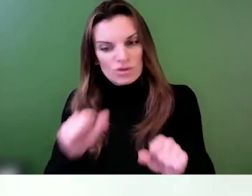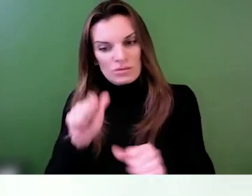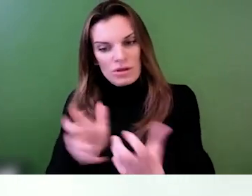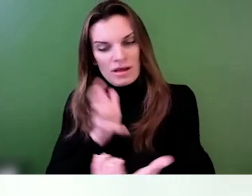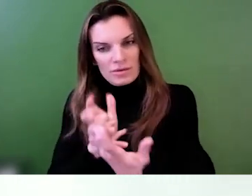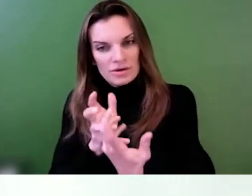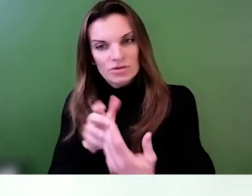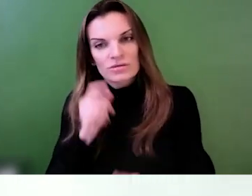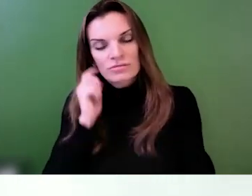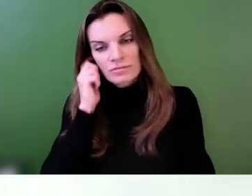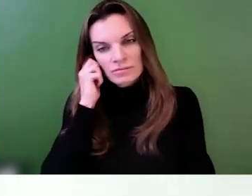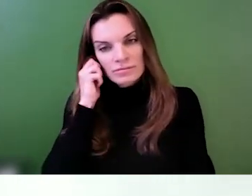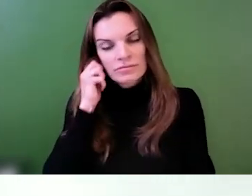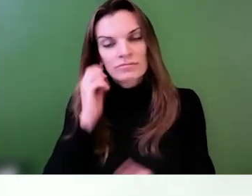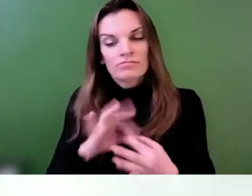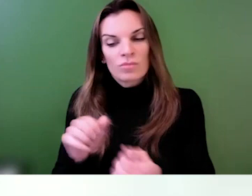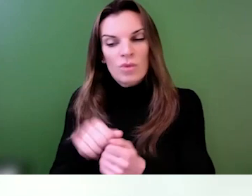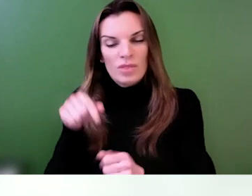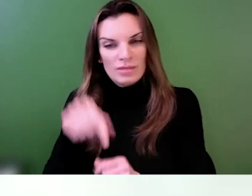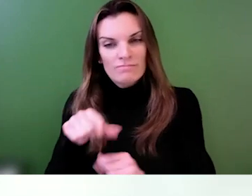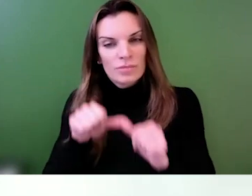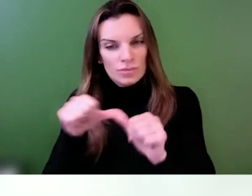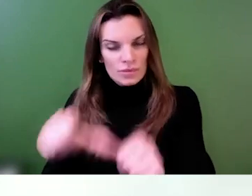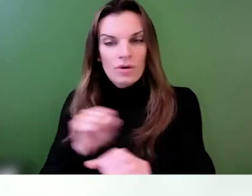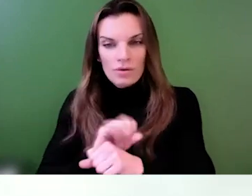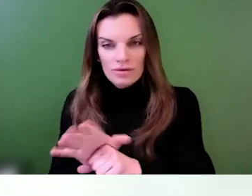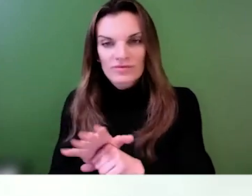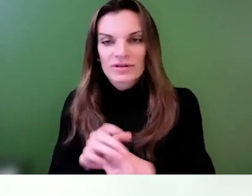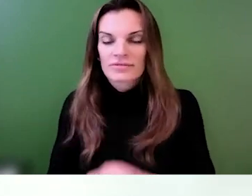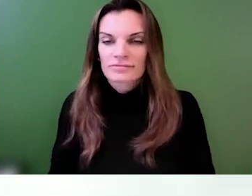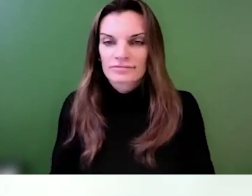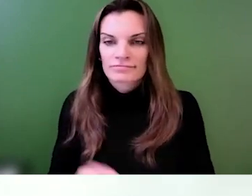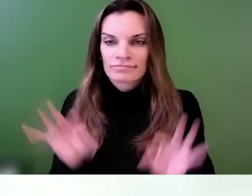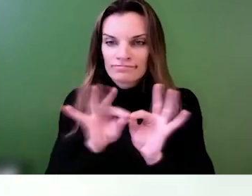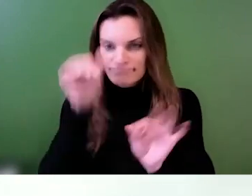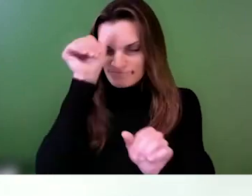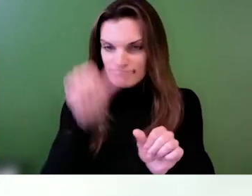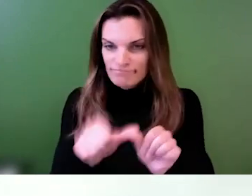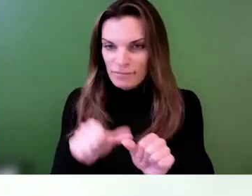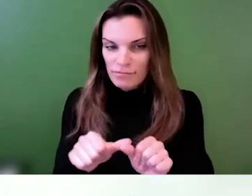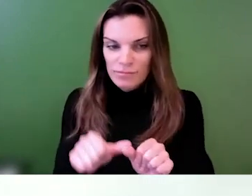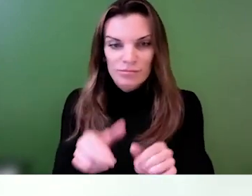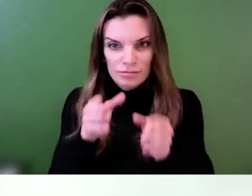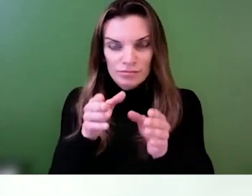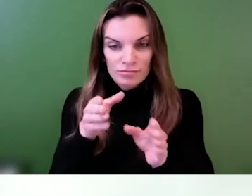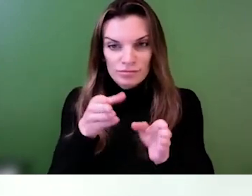we want to keep in mind that a person is not necessarily